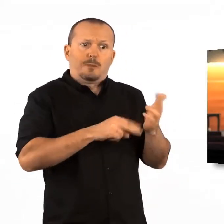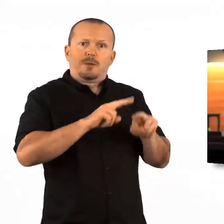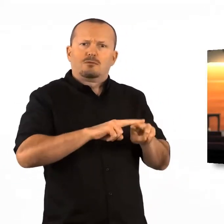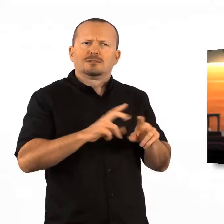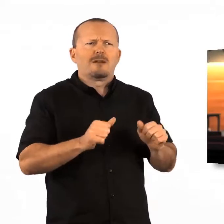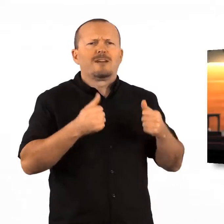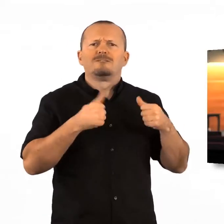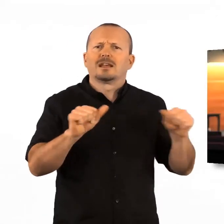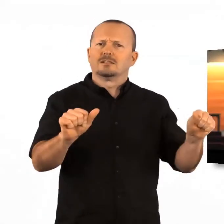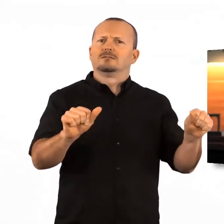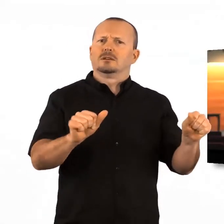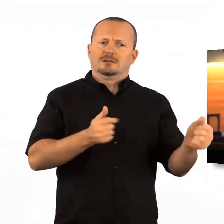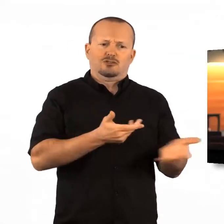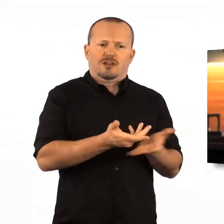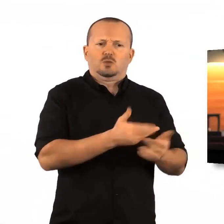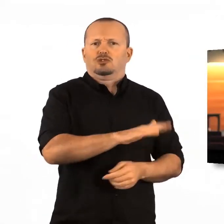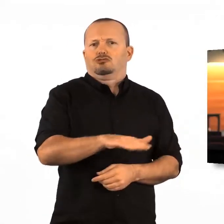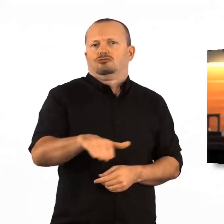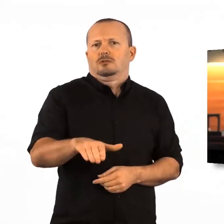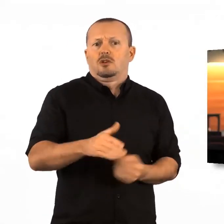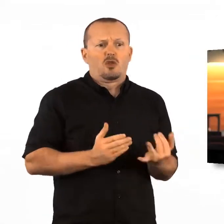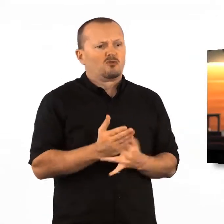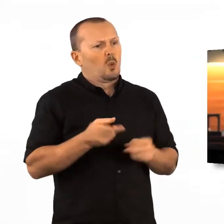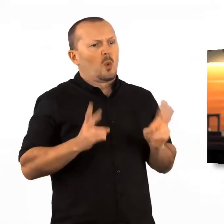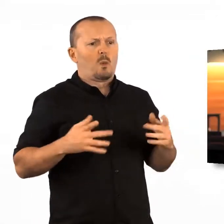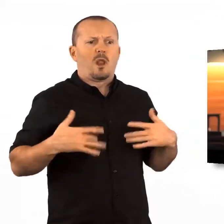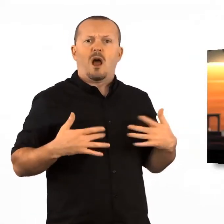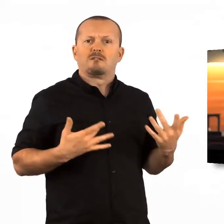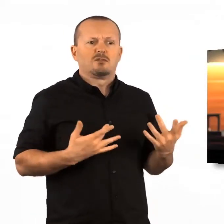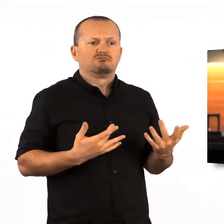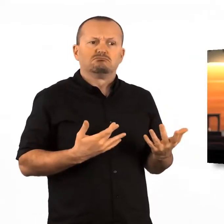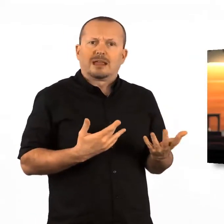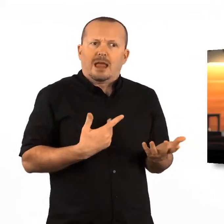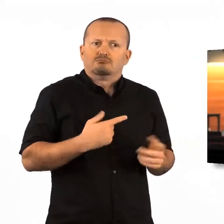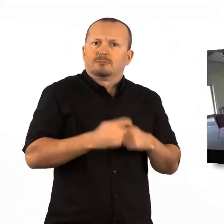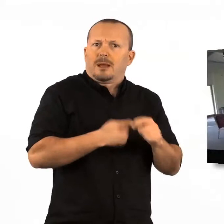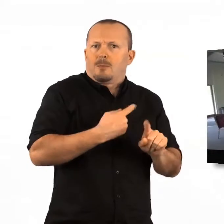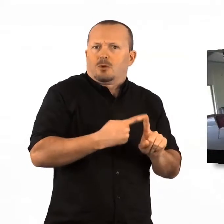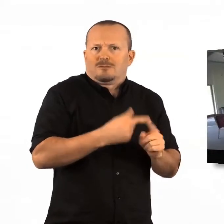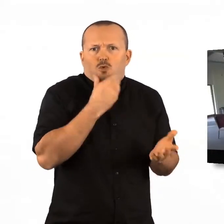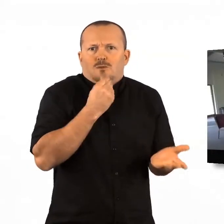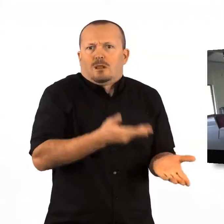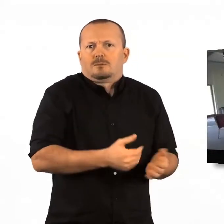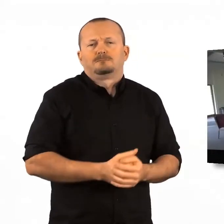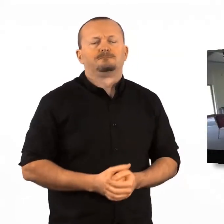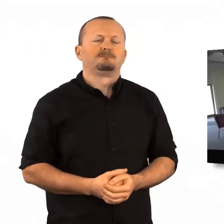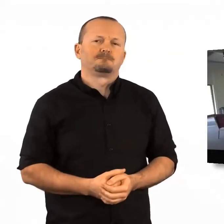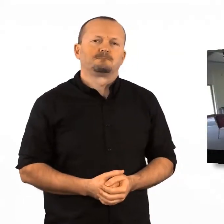have really effective interactions with their children as they’re just going through their daily routines. Sue: Some of the tips that we were sharing